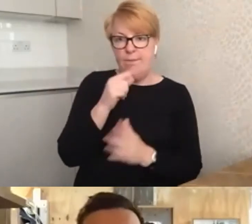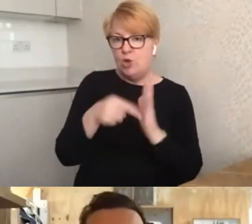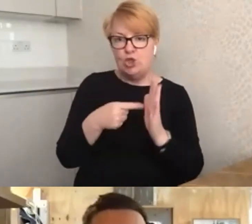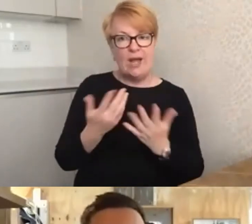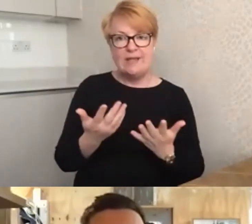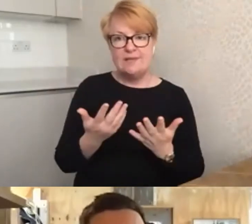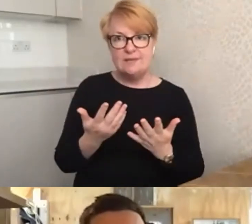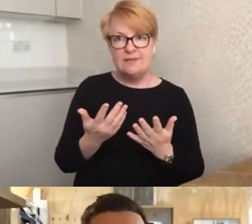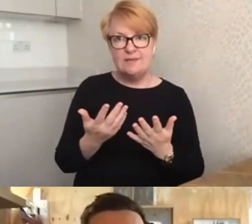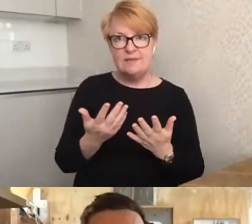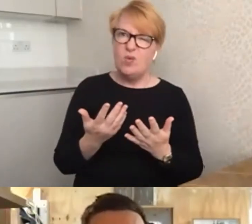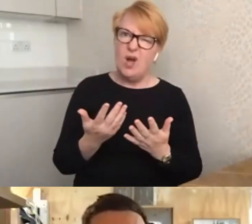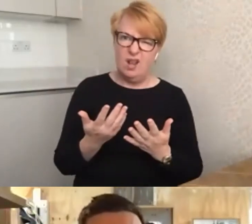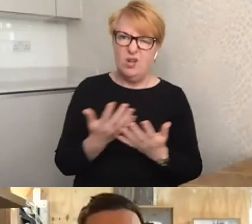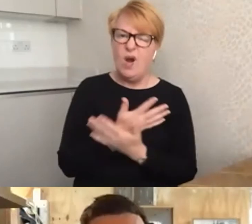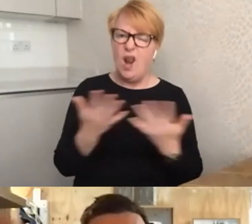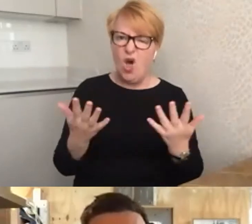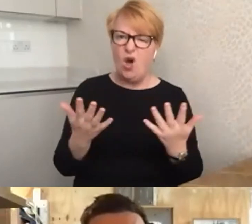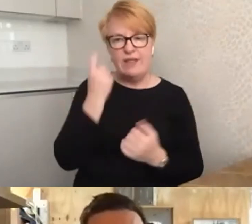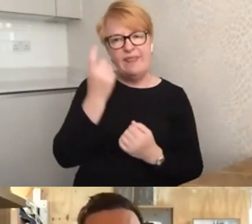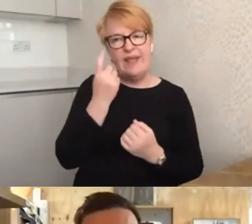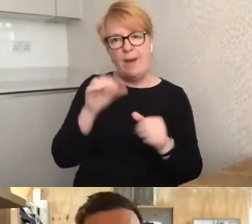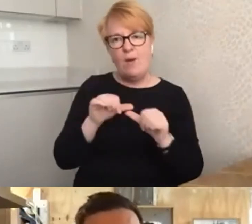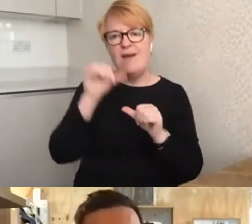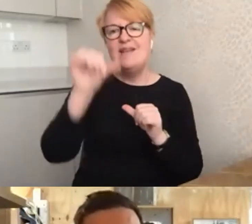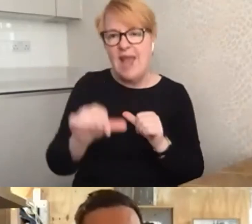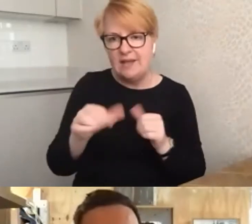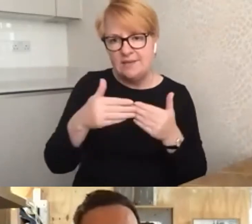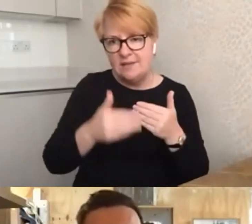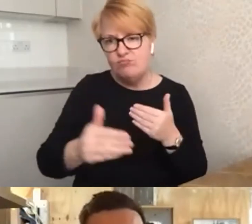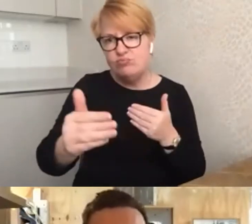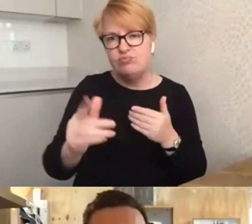we try to think about the legacy of like, if we're working with people, what is the legacy?